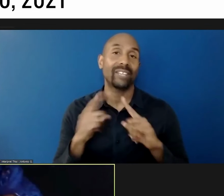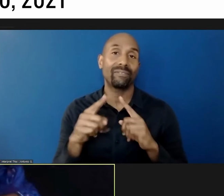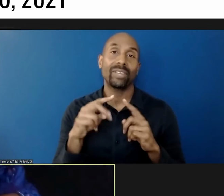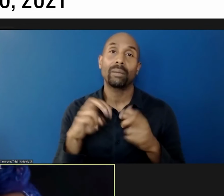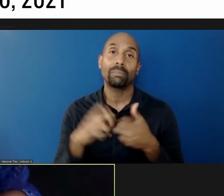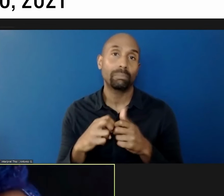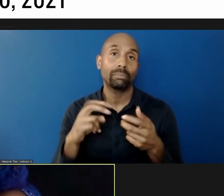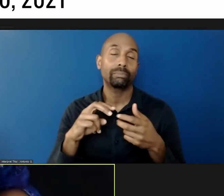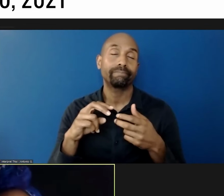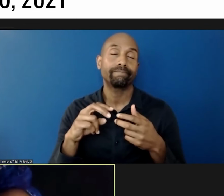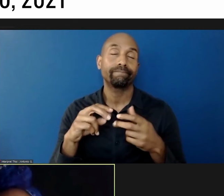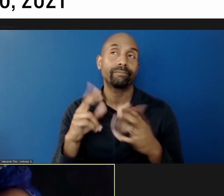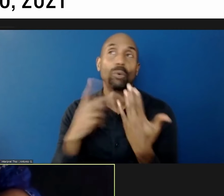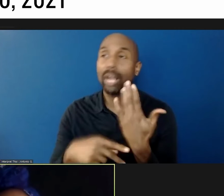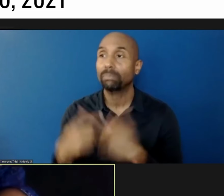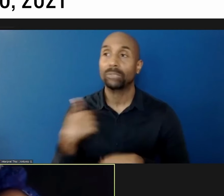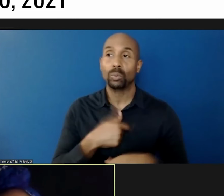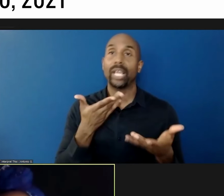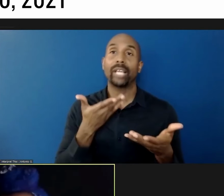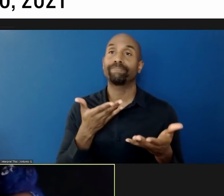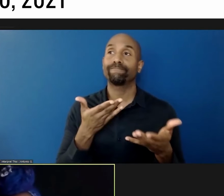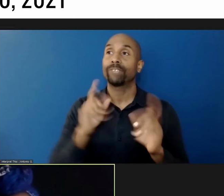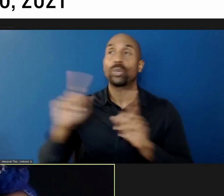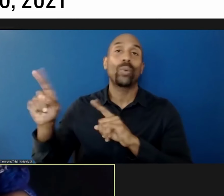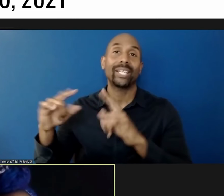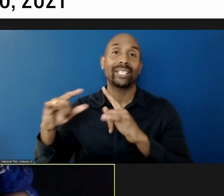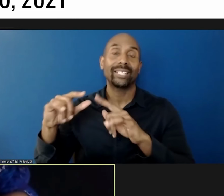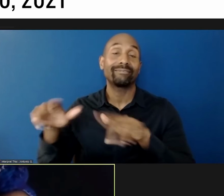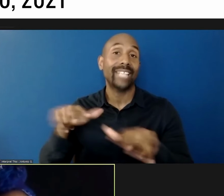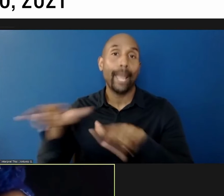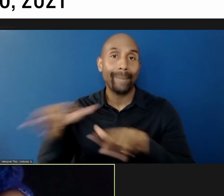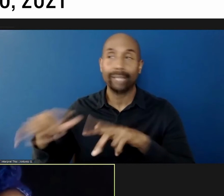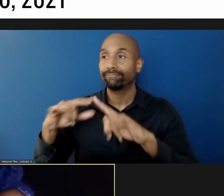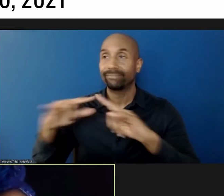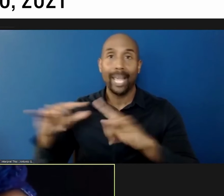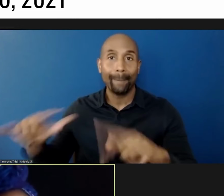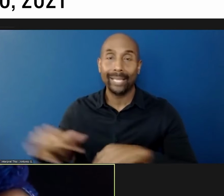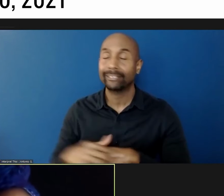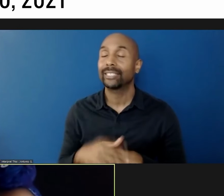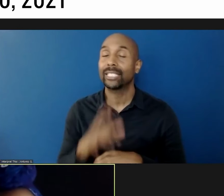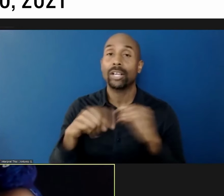history and we had loads of things that intersected with all the difficulties that we were experiencing,